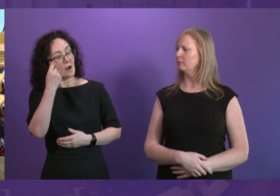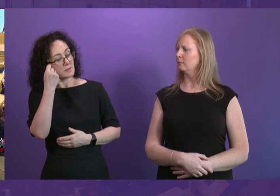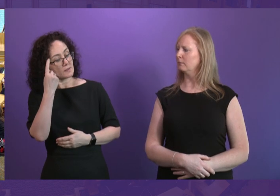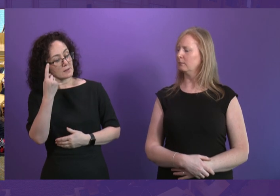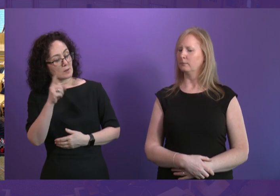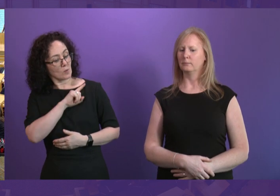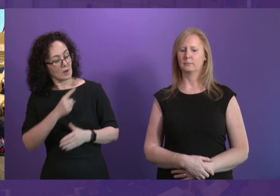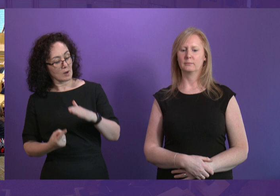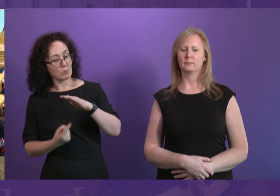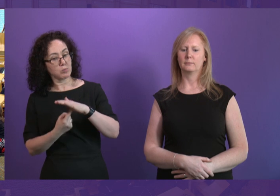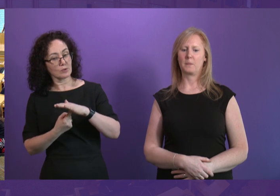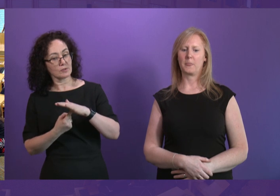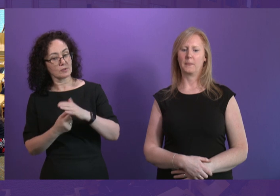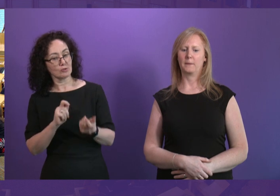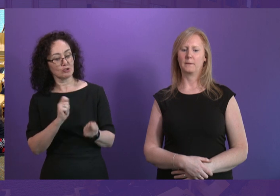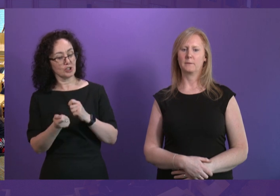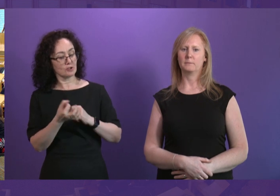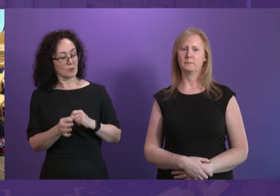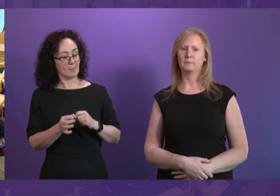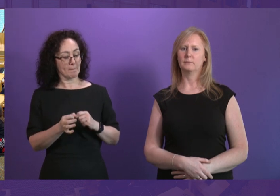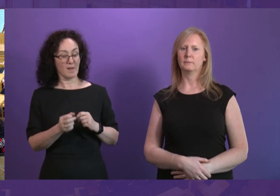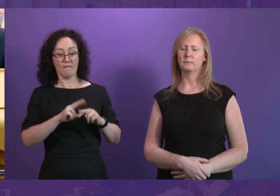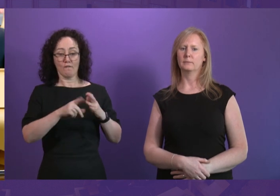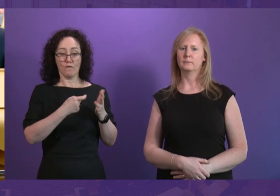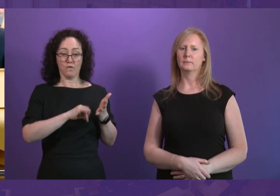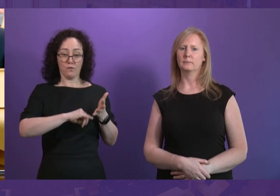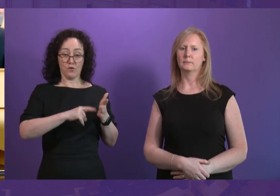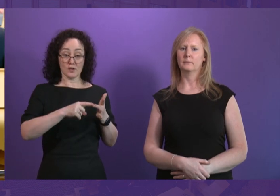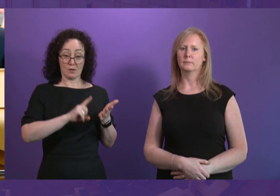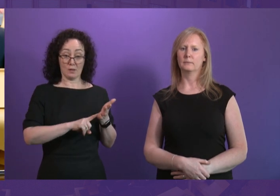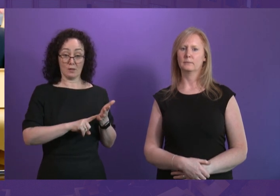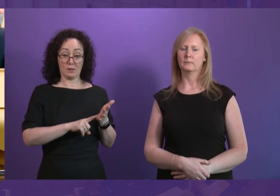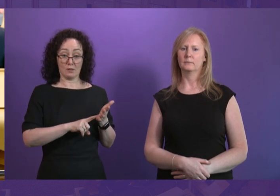the transition from fossil fuels to a carbon-neutral economy and we support it in many different